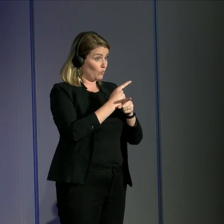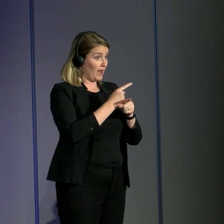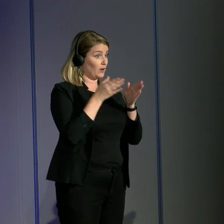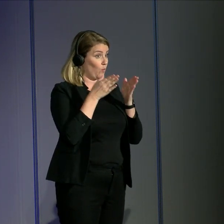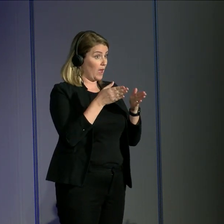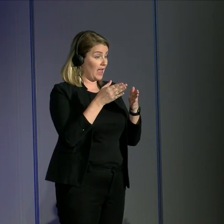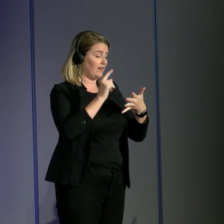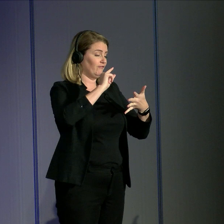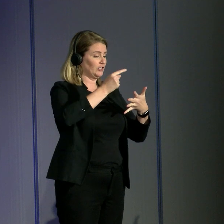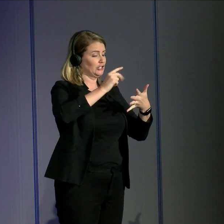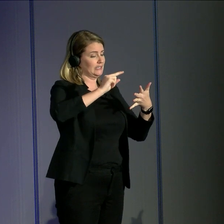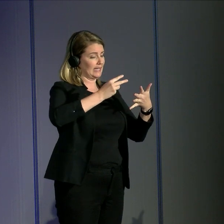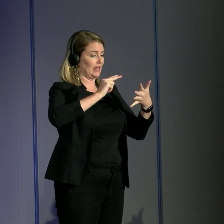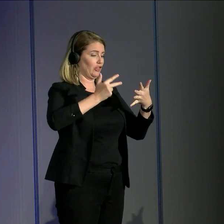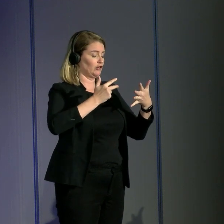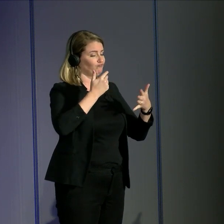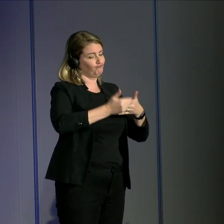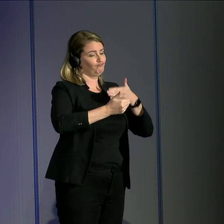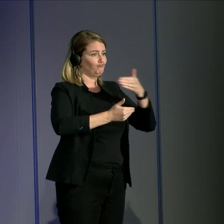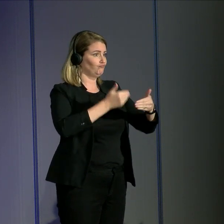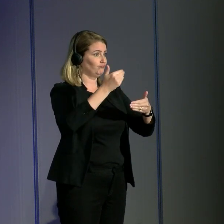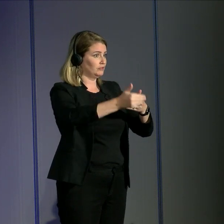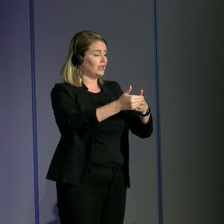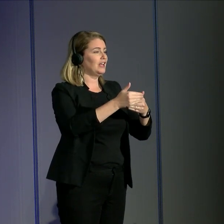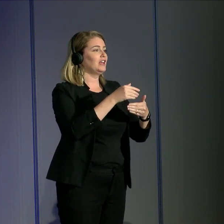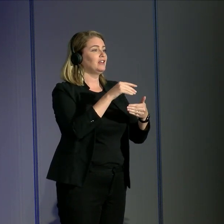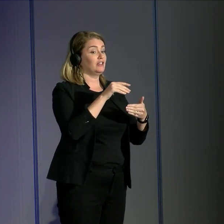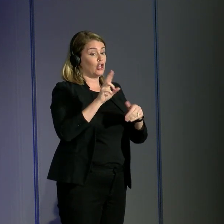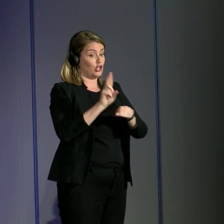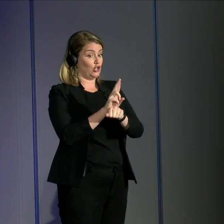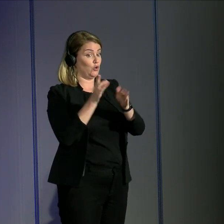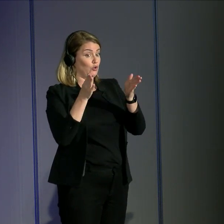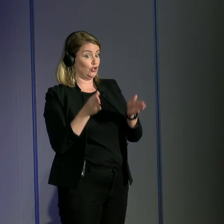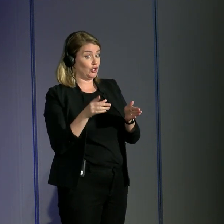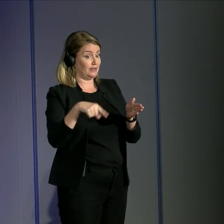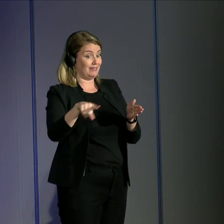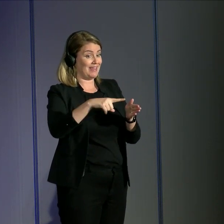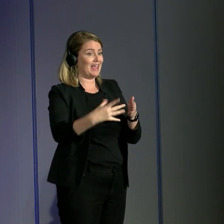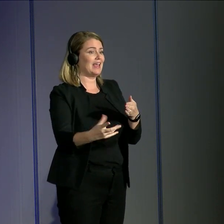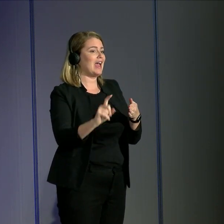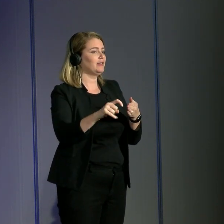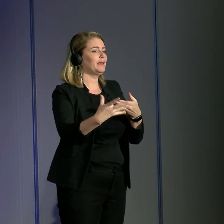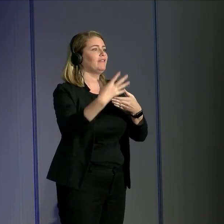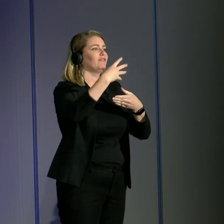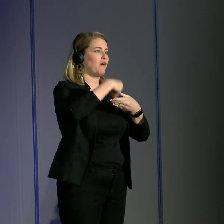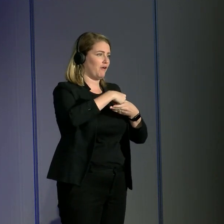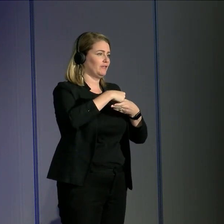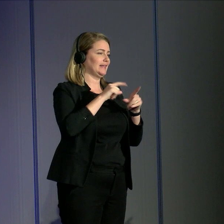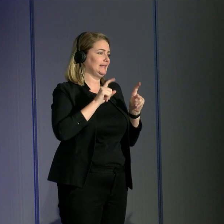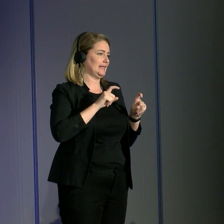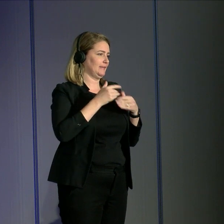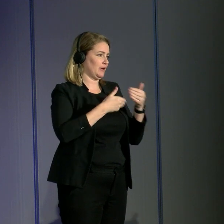With that, you need to have users involved in the testing process. There's few ways.